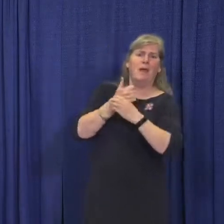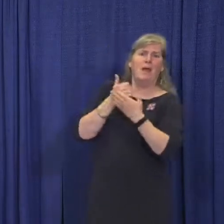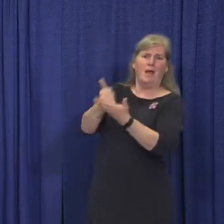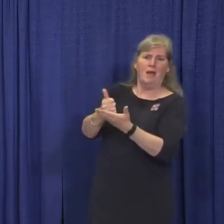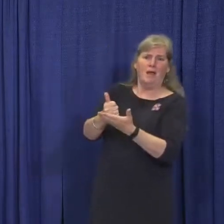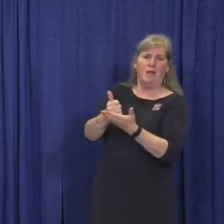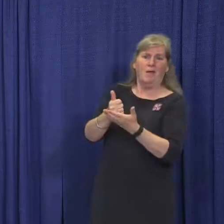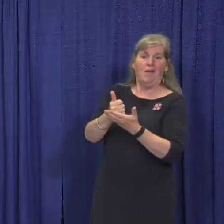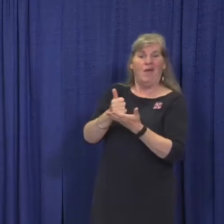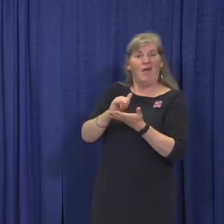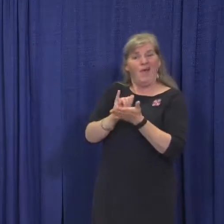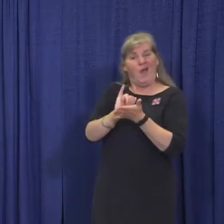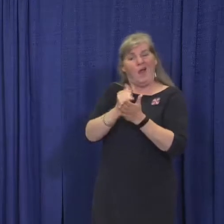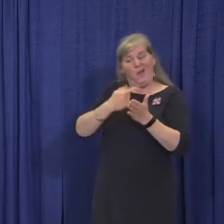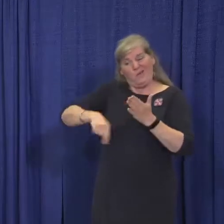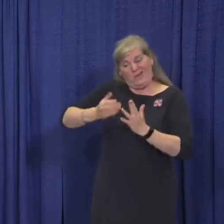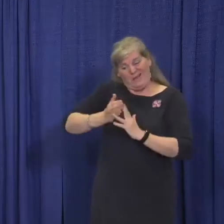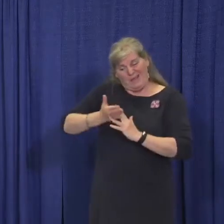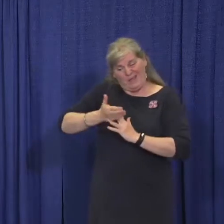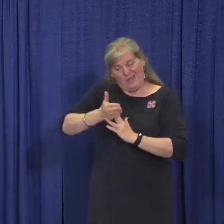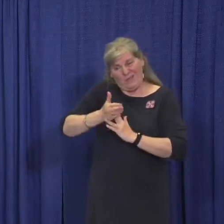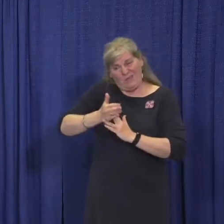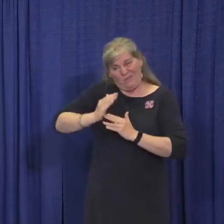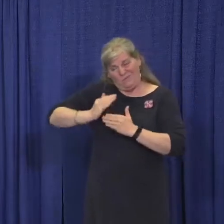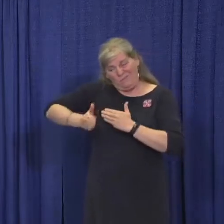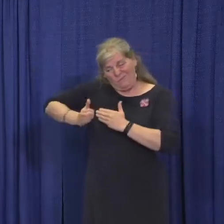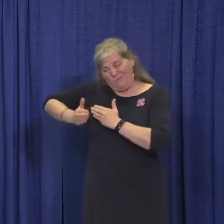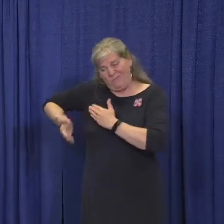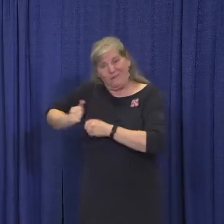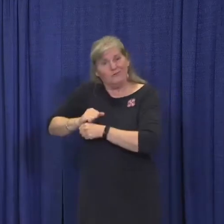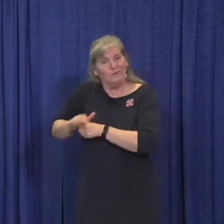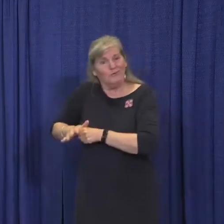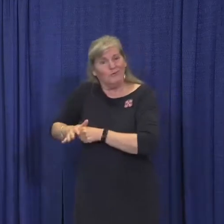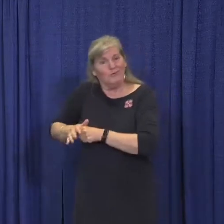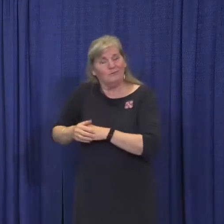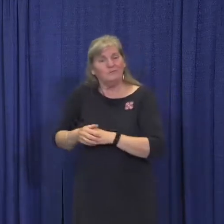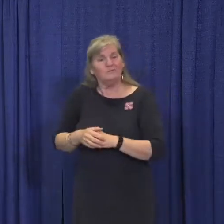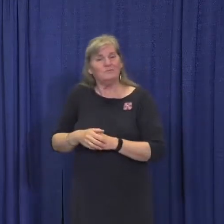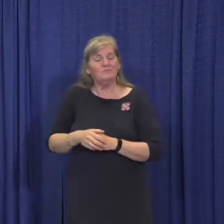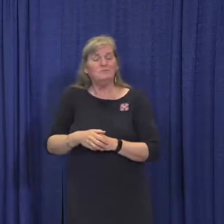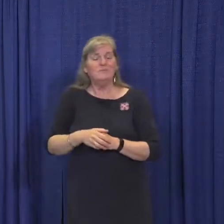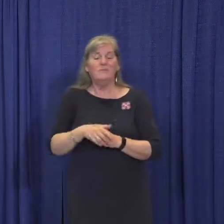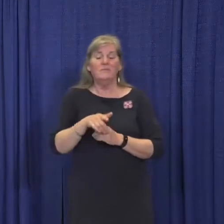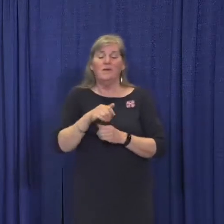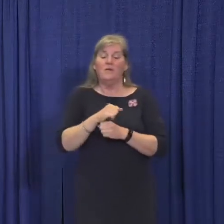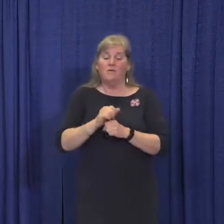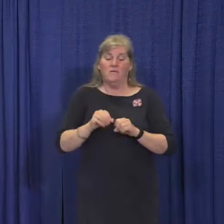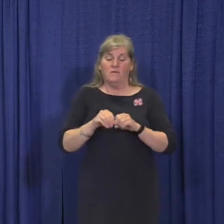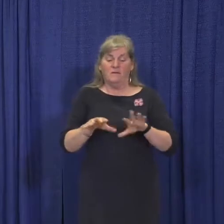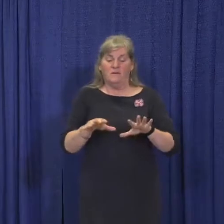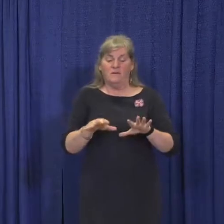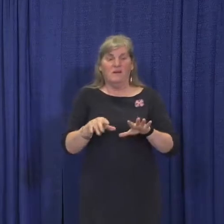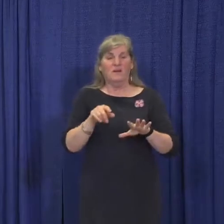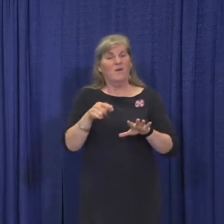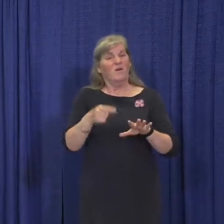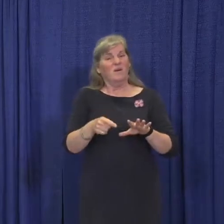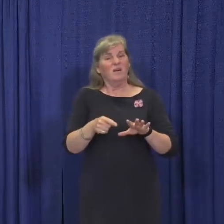It's our path out of this pandemic. And we know the outbreak is linked to situations or people